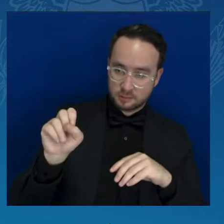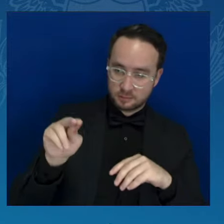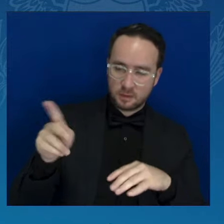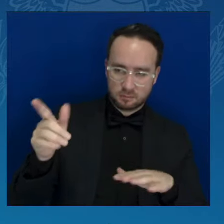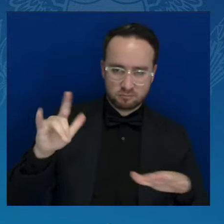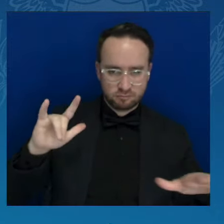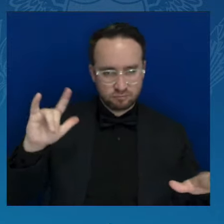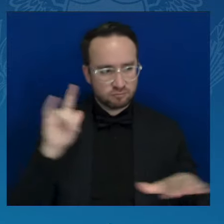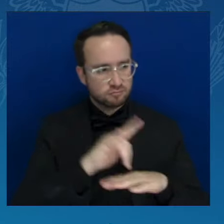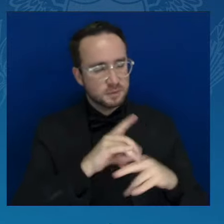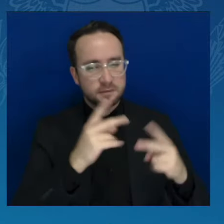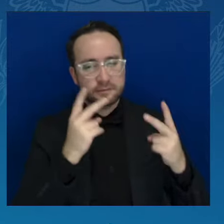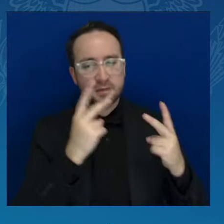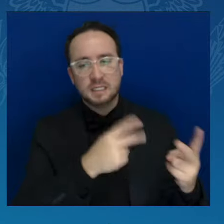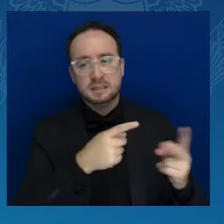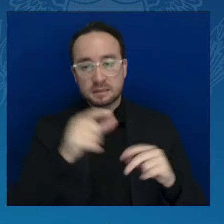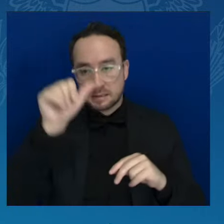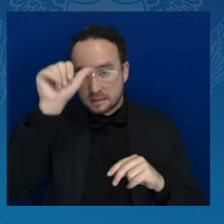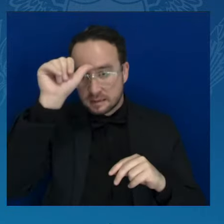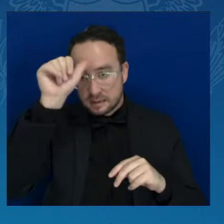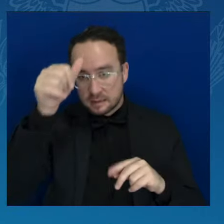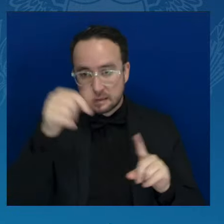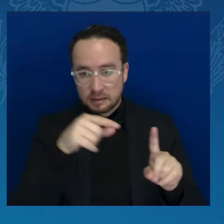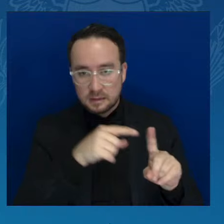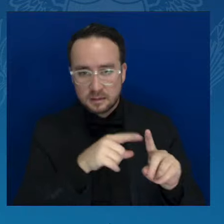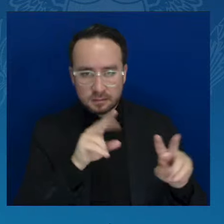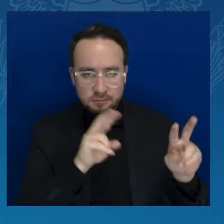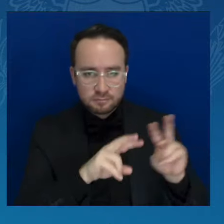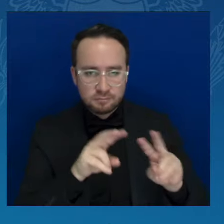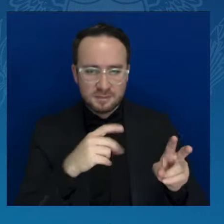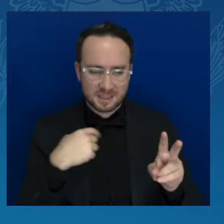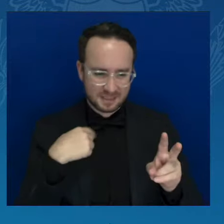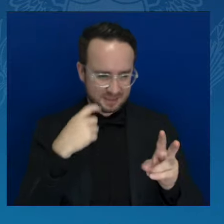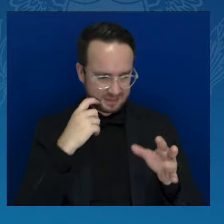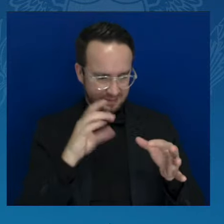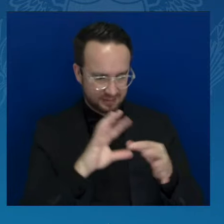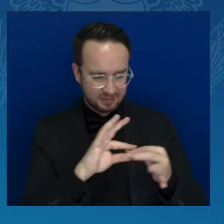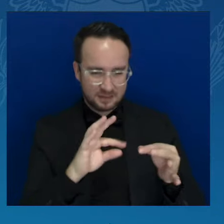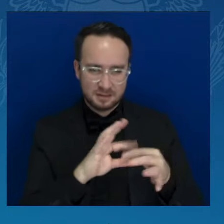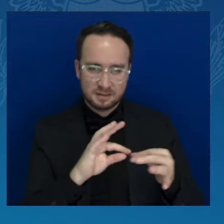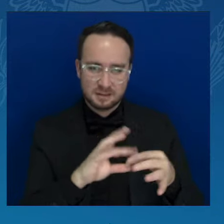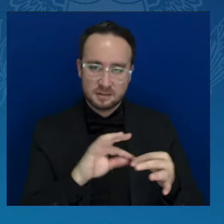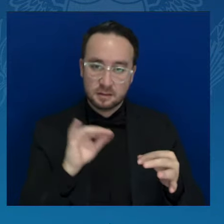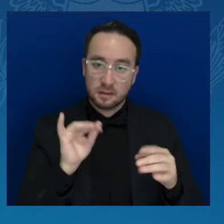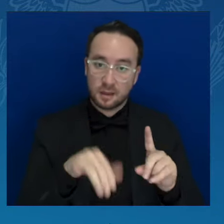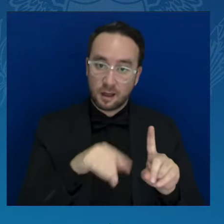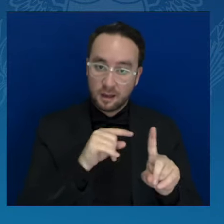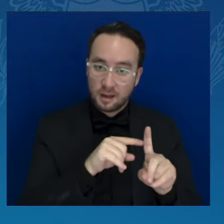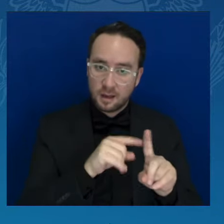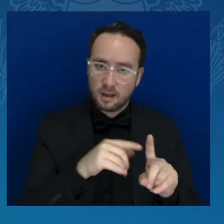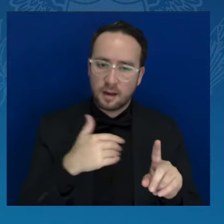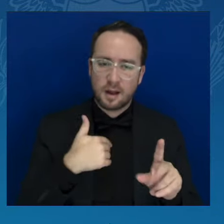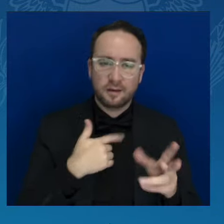which will help people worldwide understand and help mitigate the effects of our changing climate,